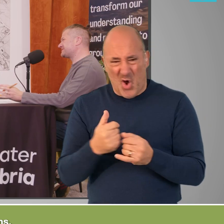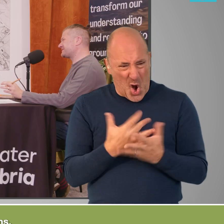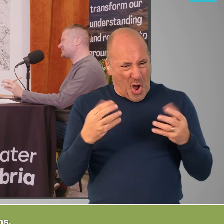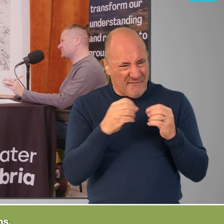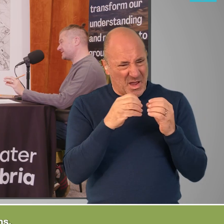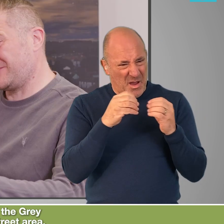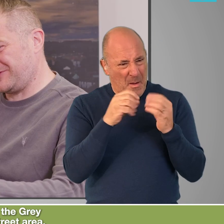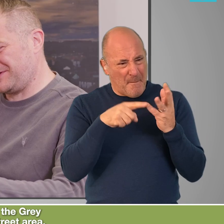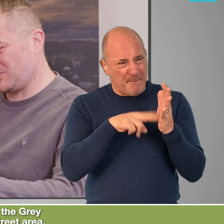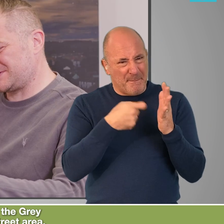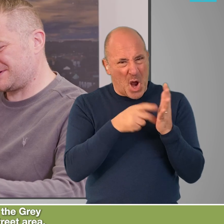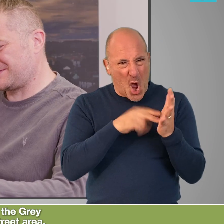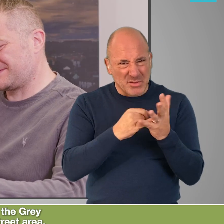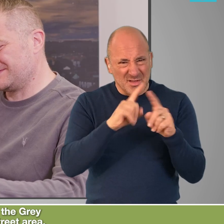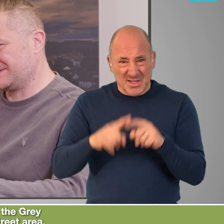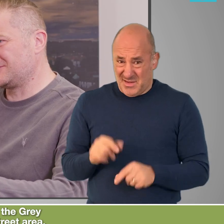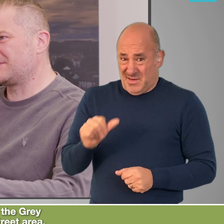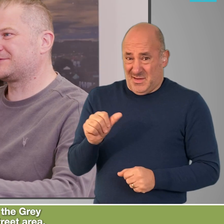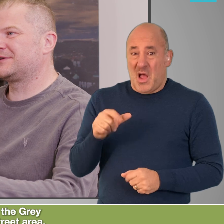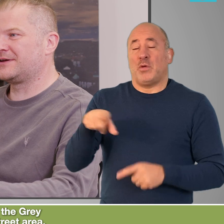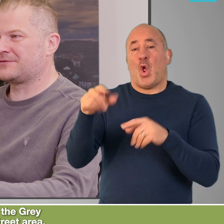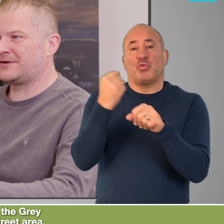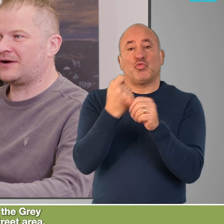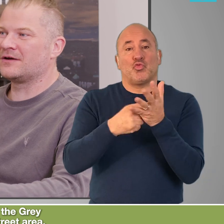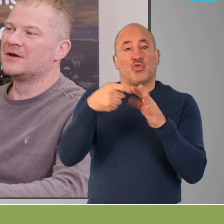Lots of burns. There is, which is the Grey Street and Dean Street area. Yes.